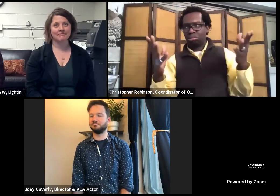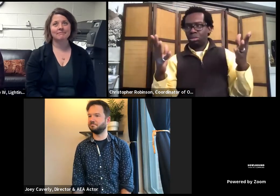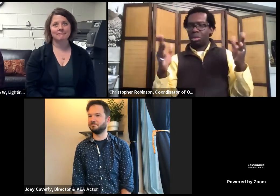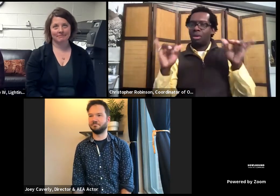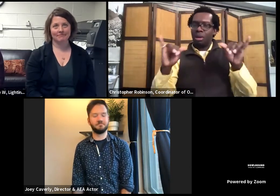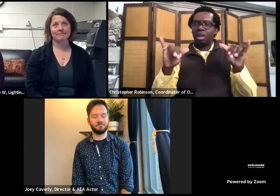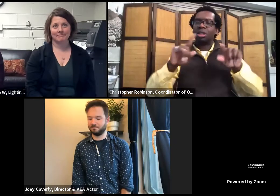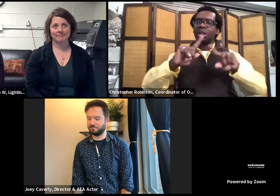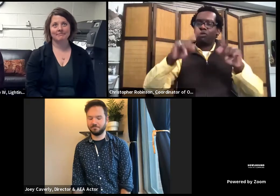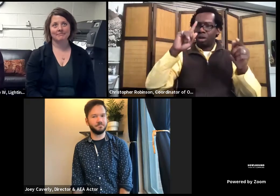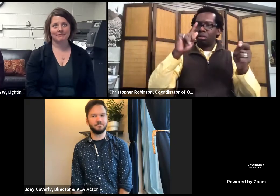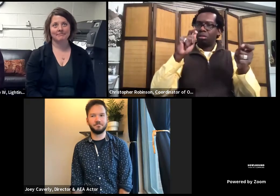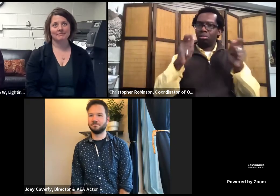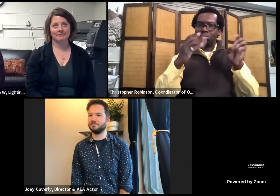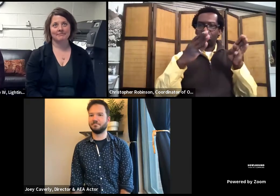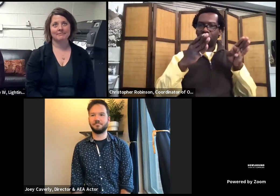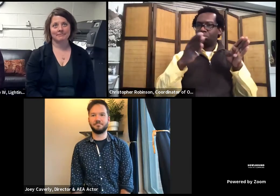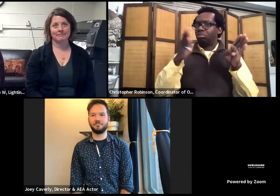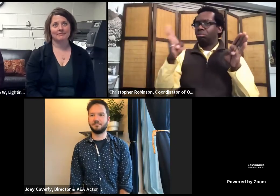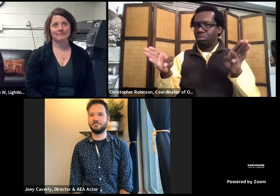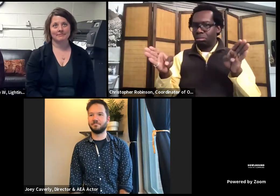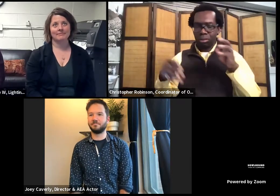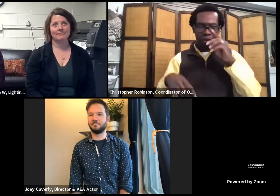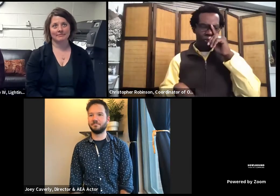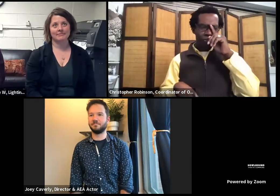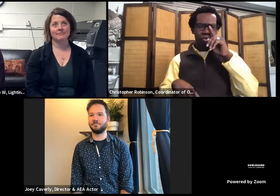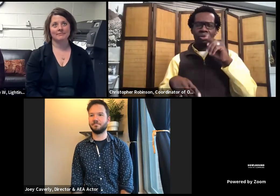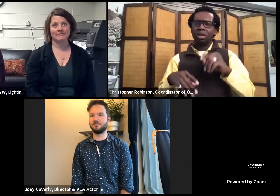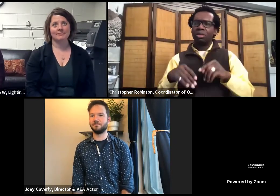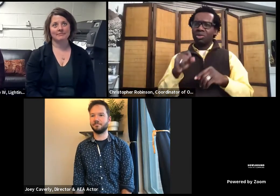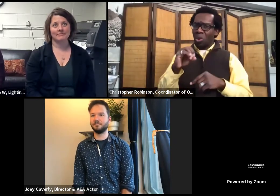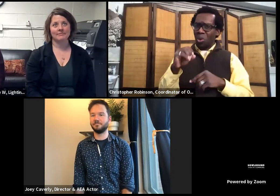We're not creating, we're not reinventing the wheel here. We're just using what we have and adapting it.